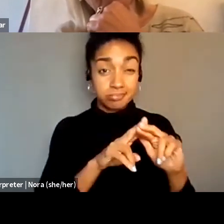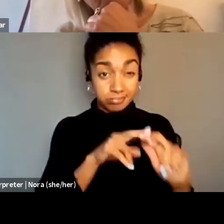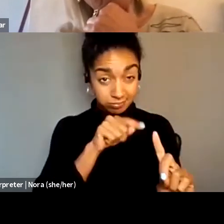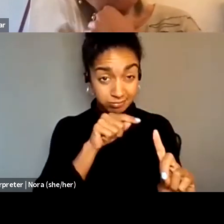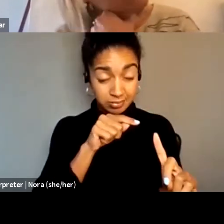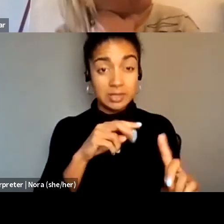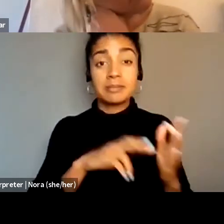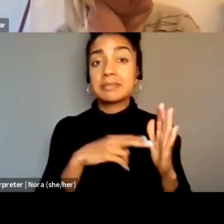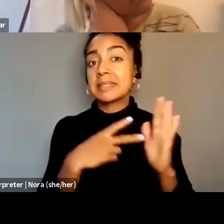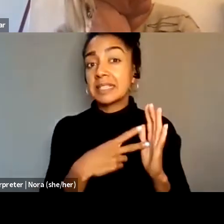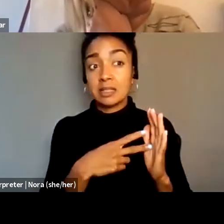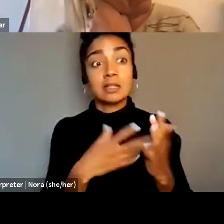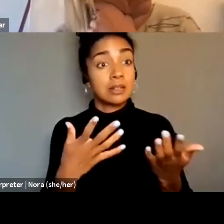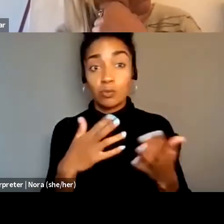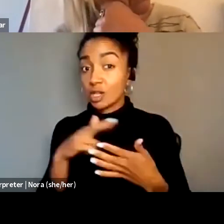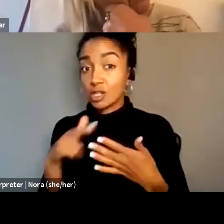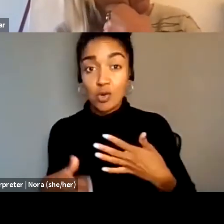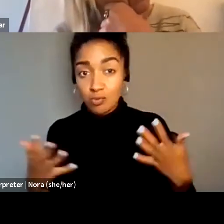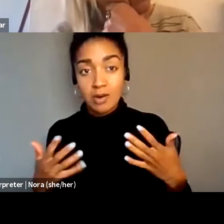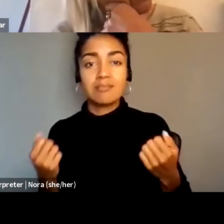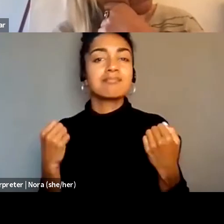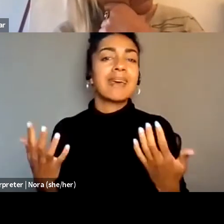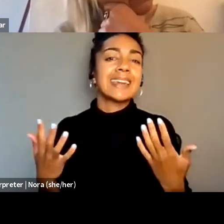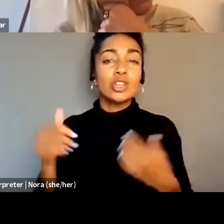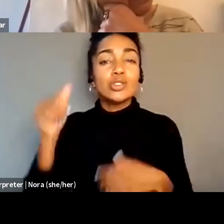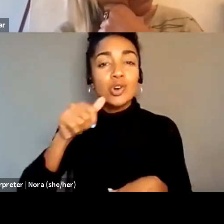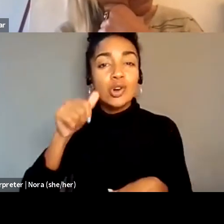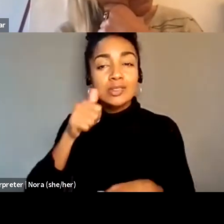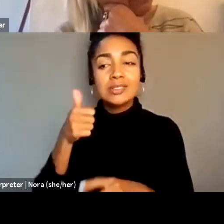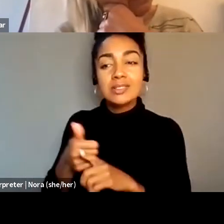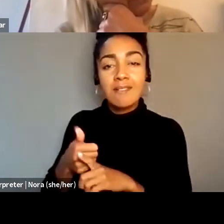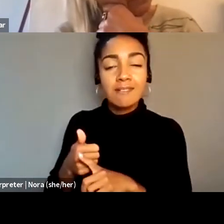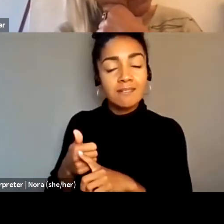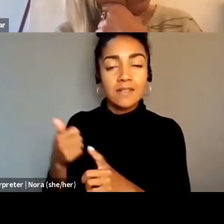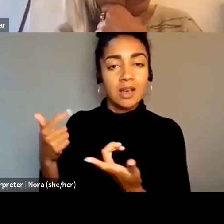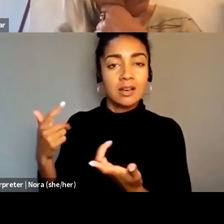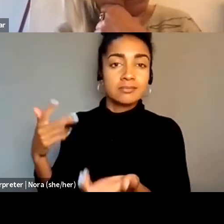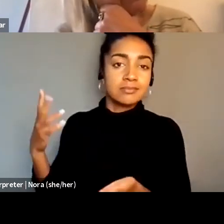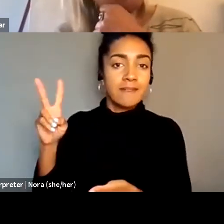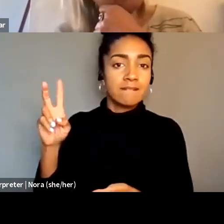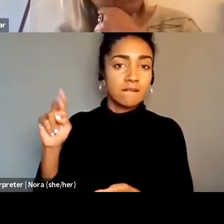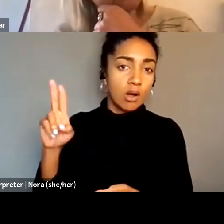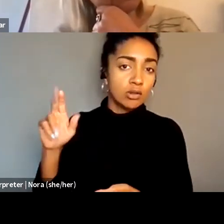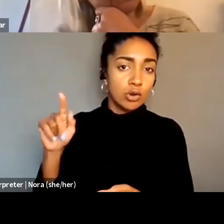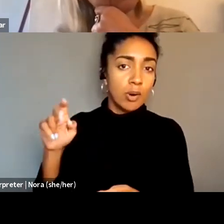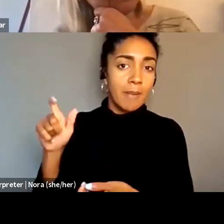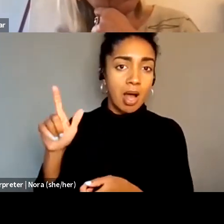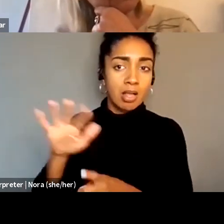a lot of vulnerable girls do not get the opportunities because of that cost of meeting and